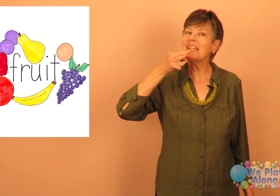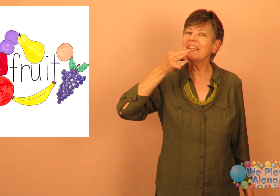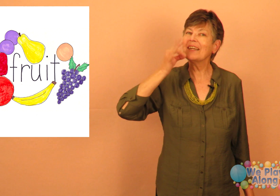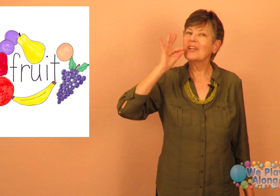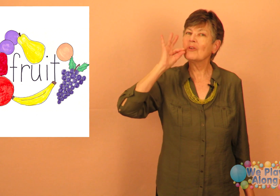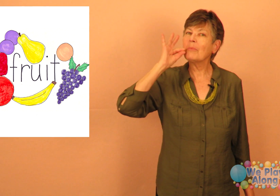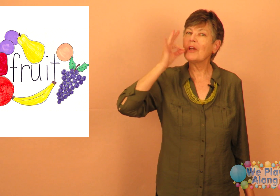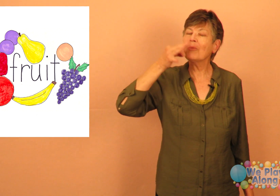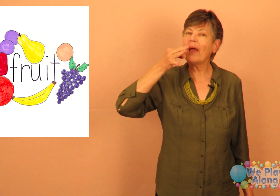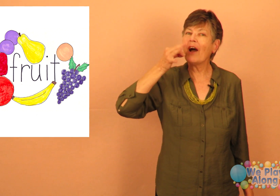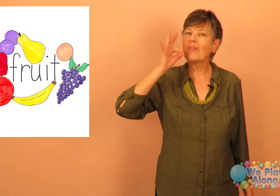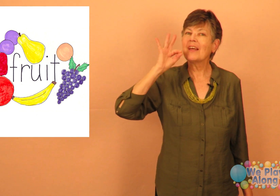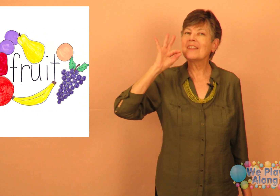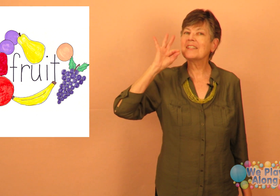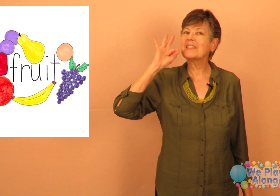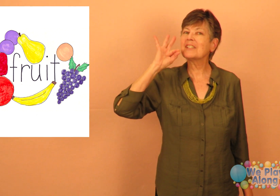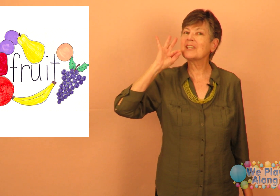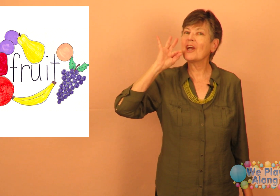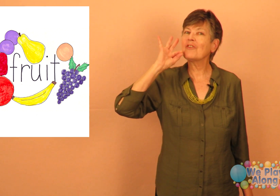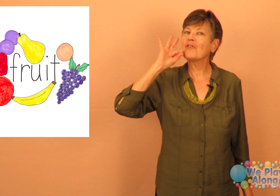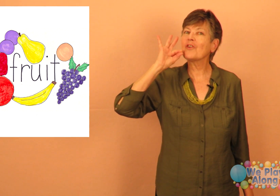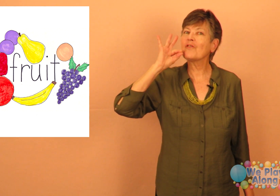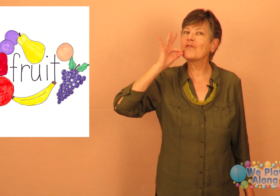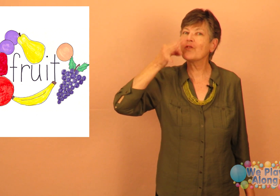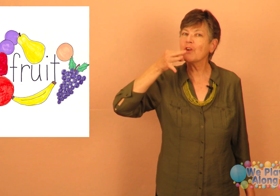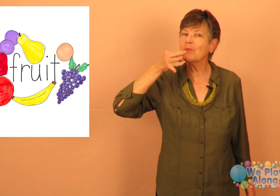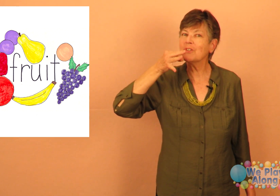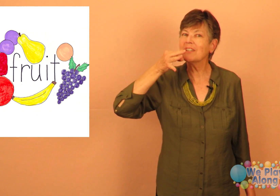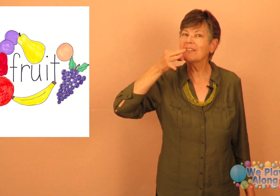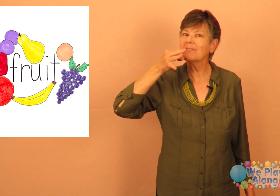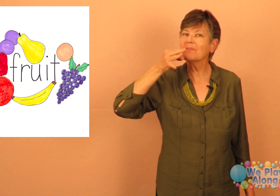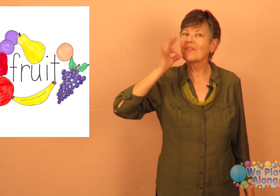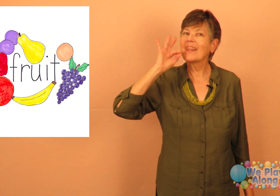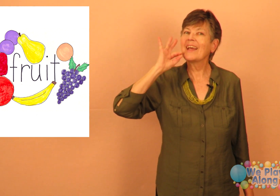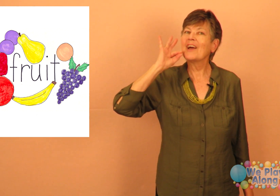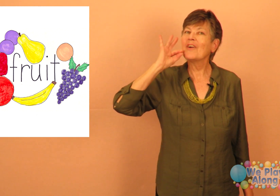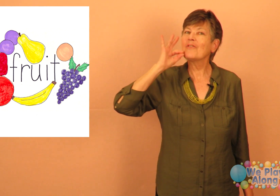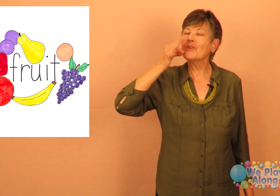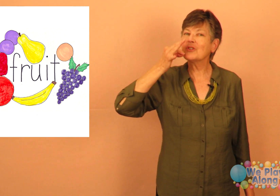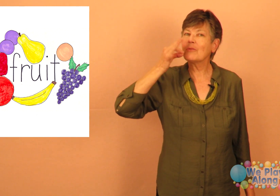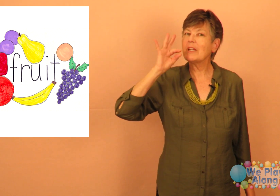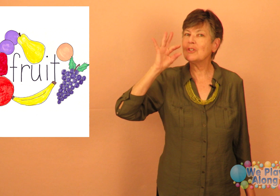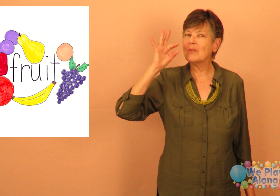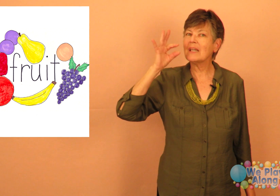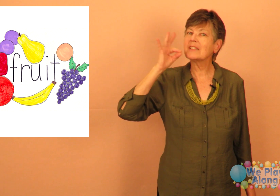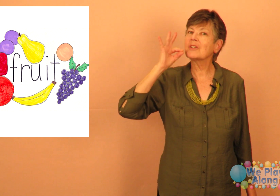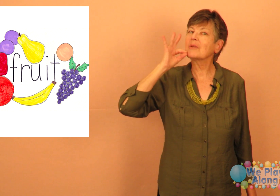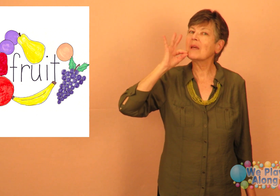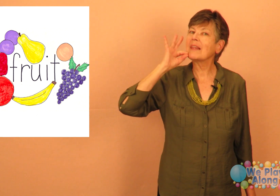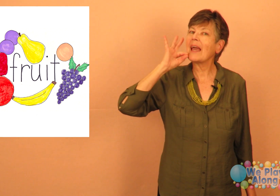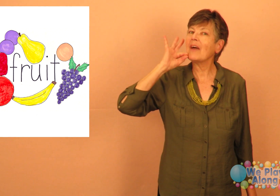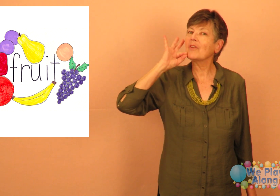right by your mouth this is a sign for fruit fruit so redo this make that after